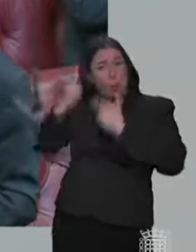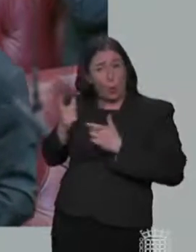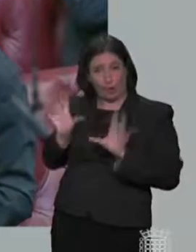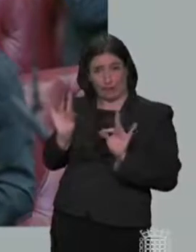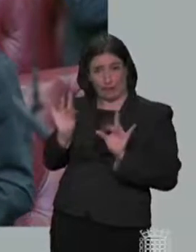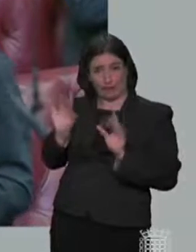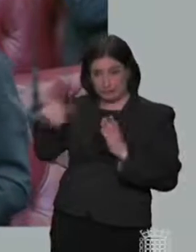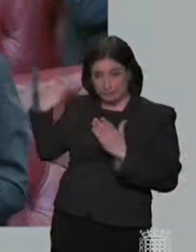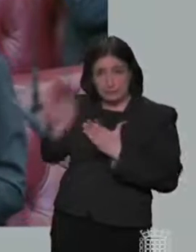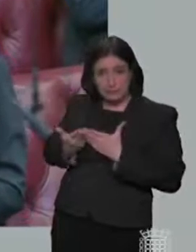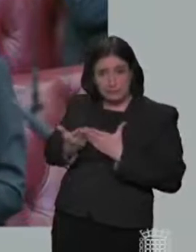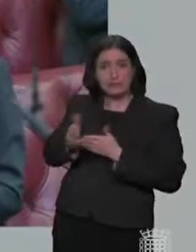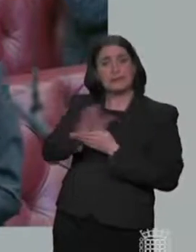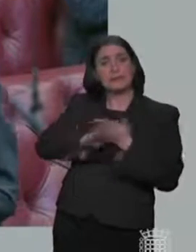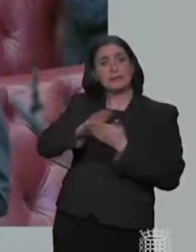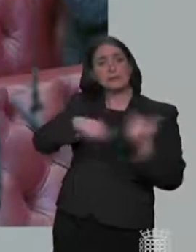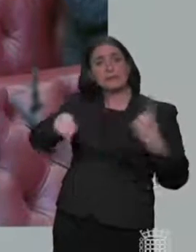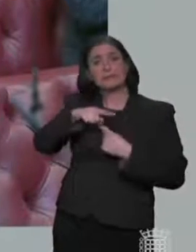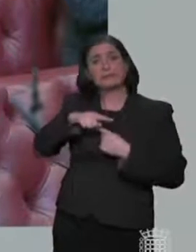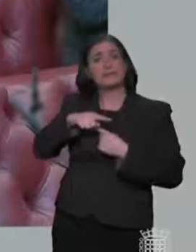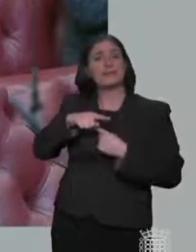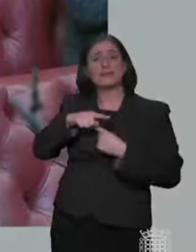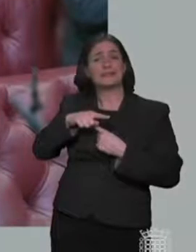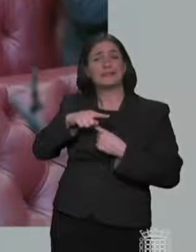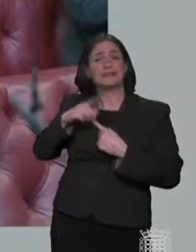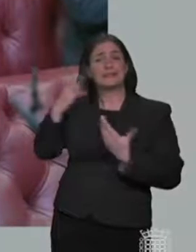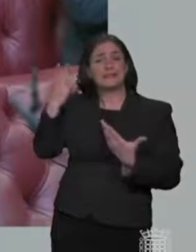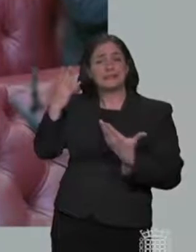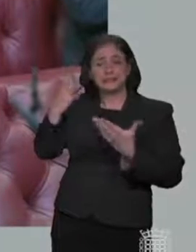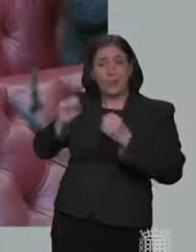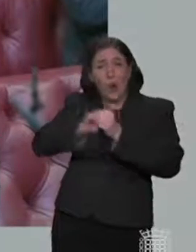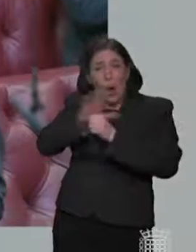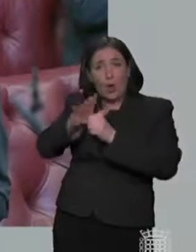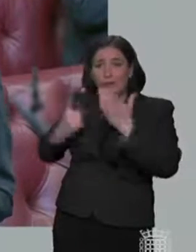have not been able to lip read with so many people in masks i can imagine that this would